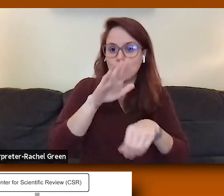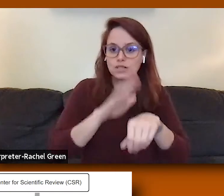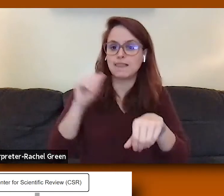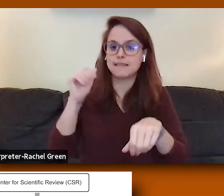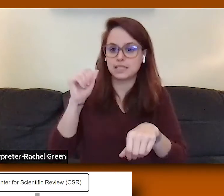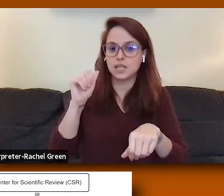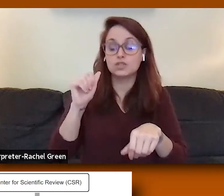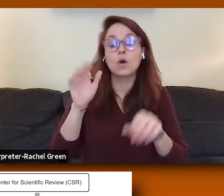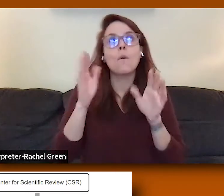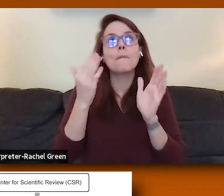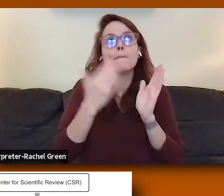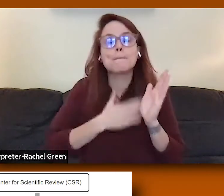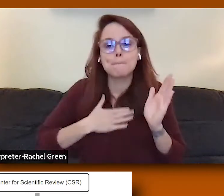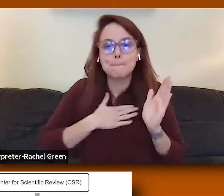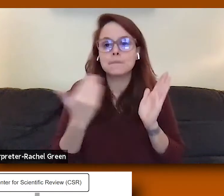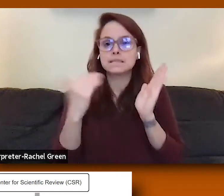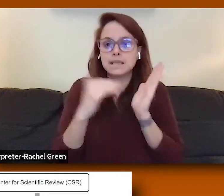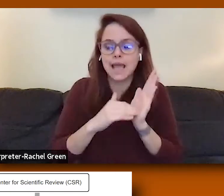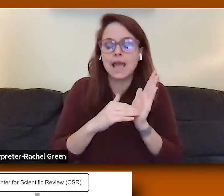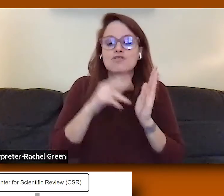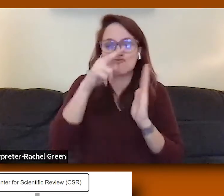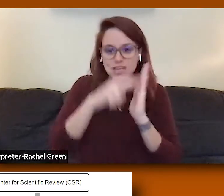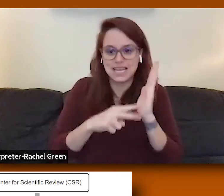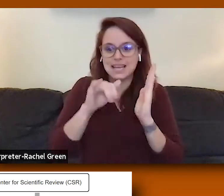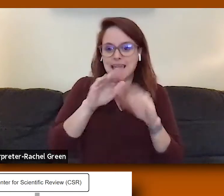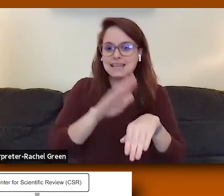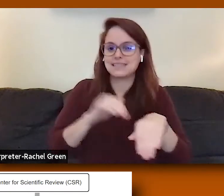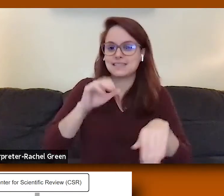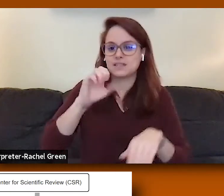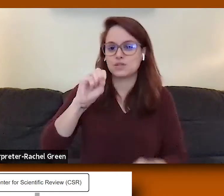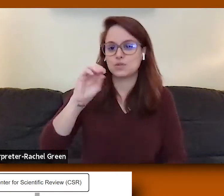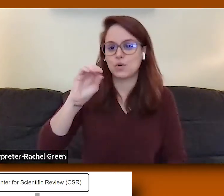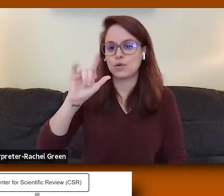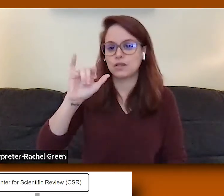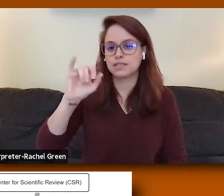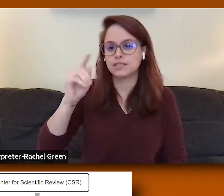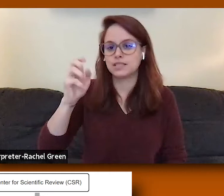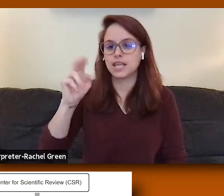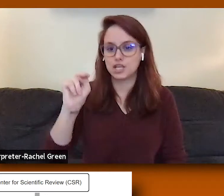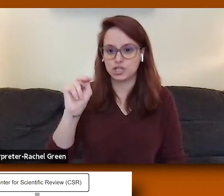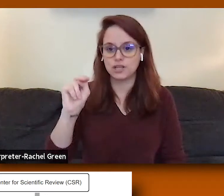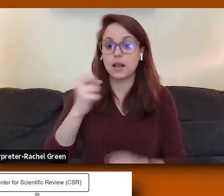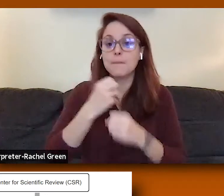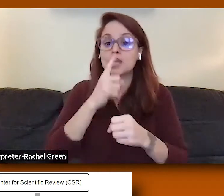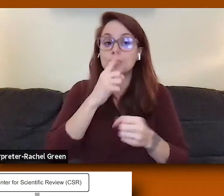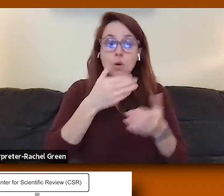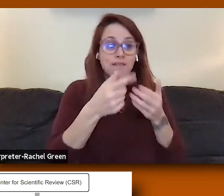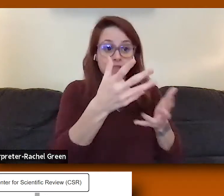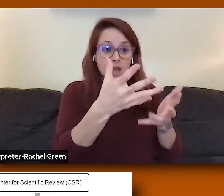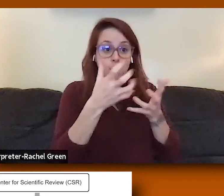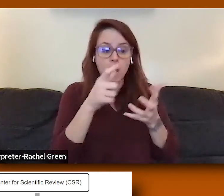it is key to read your solicitation. You want to make sure you're addressing what they're looking for.